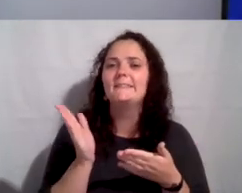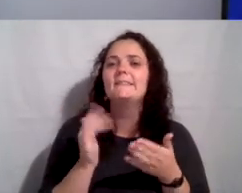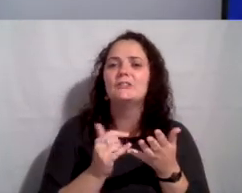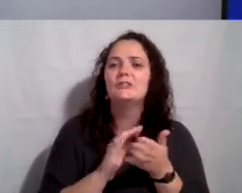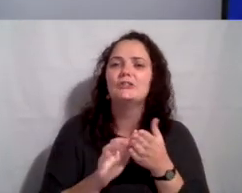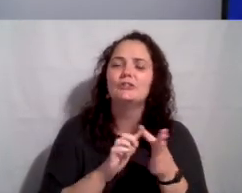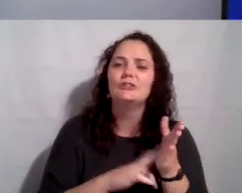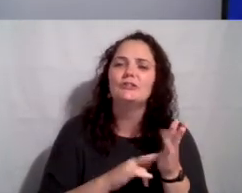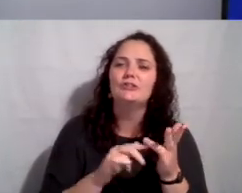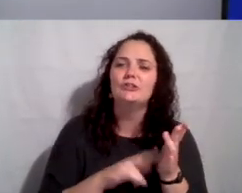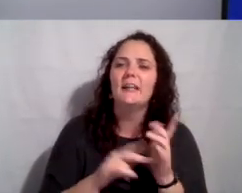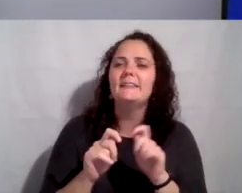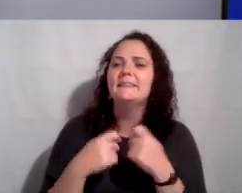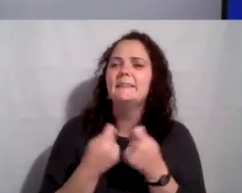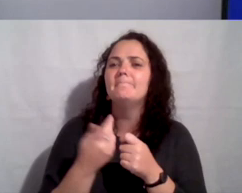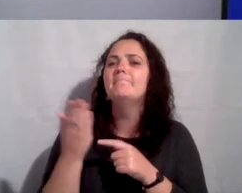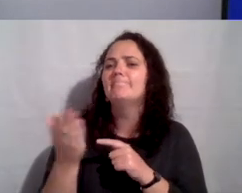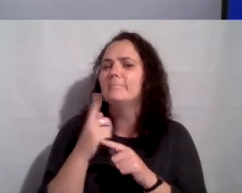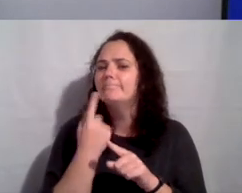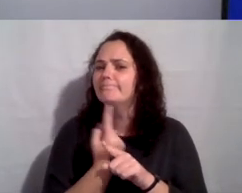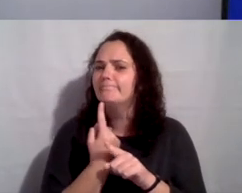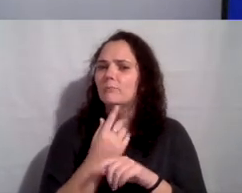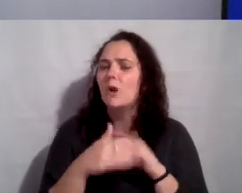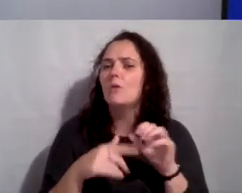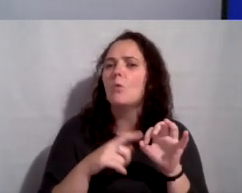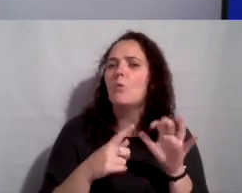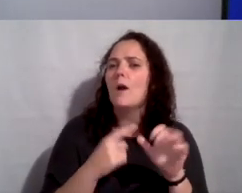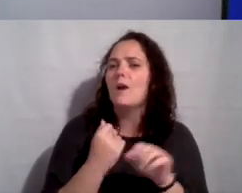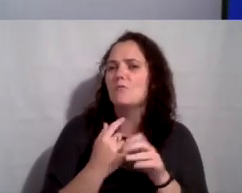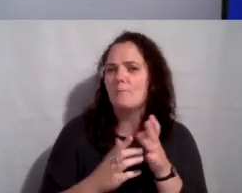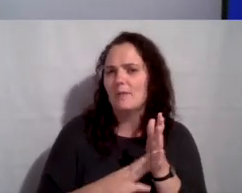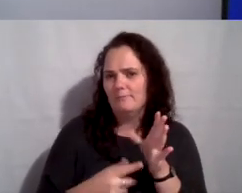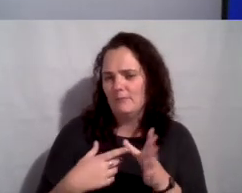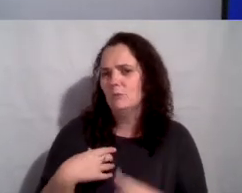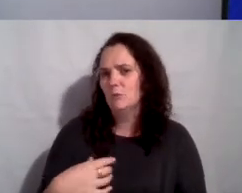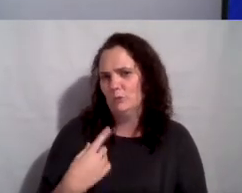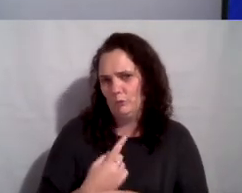and the QAGOMA team who want to wrap things up and talk to you a little bit more here at the end. Alright so as we're